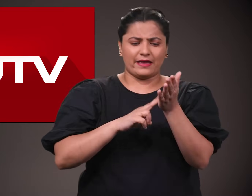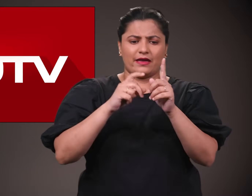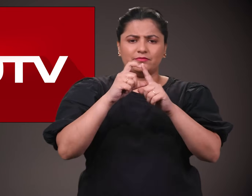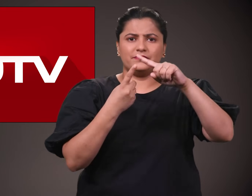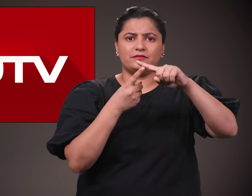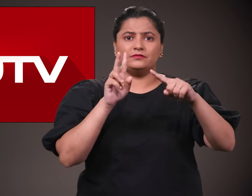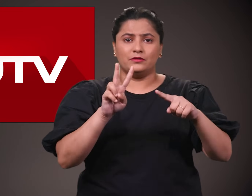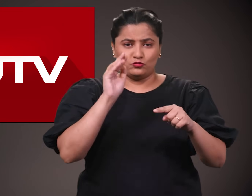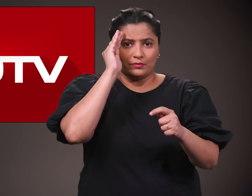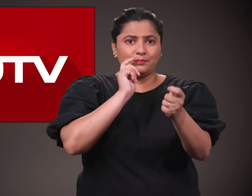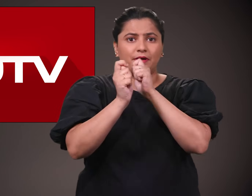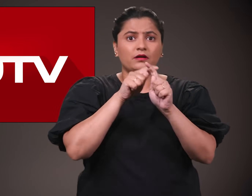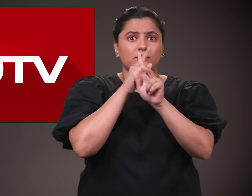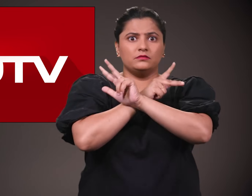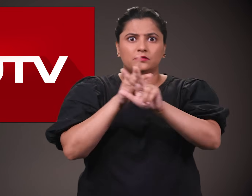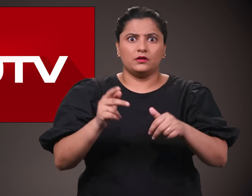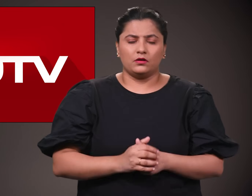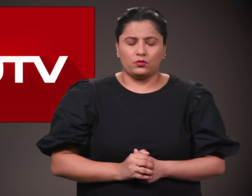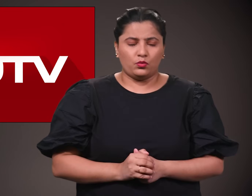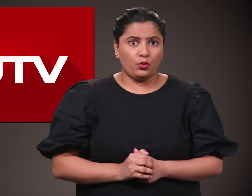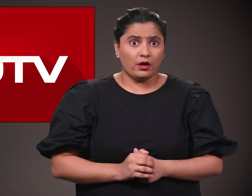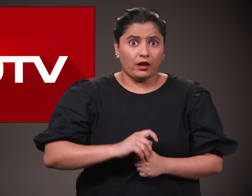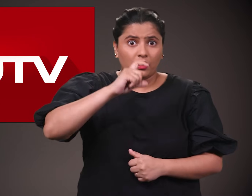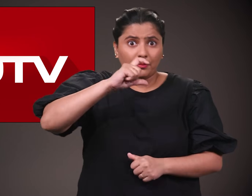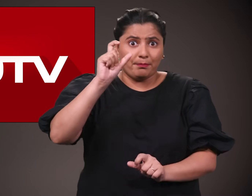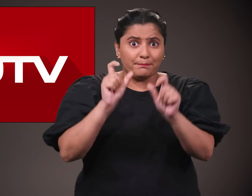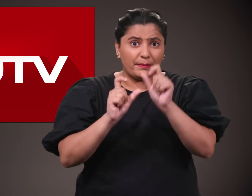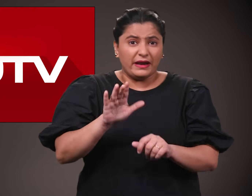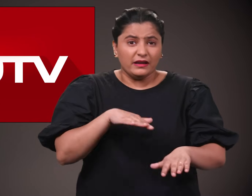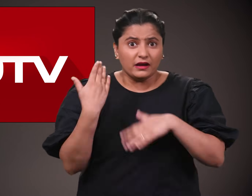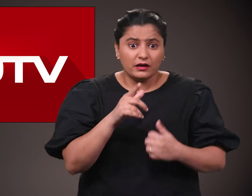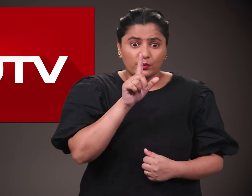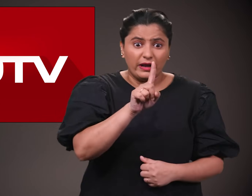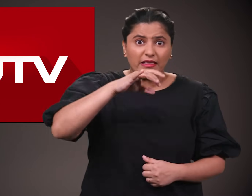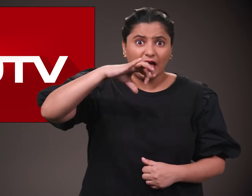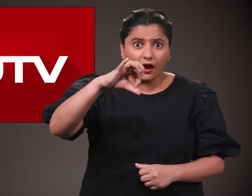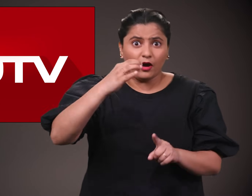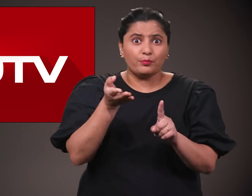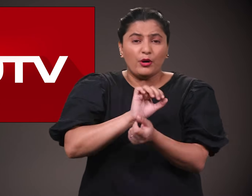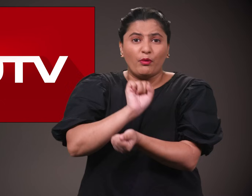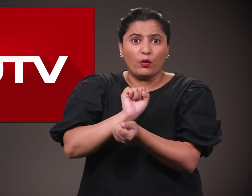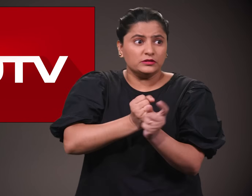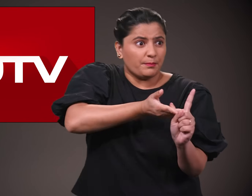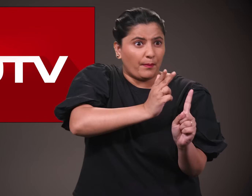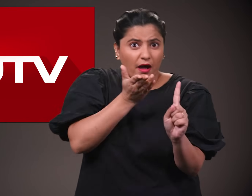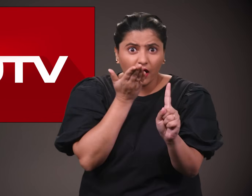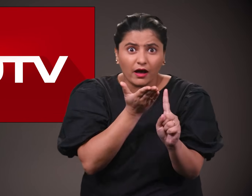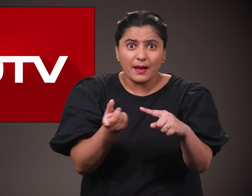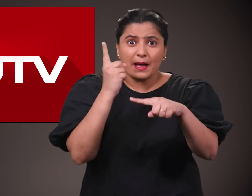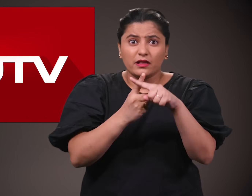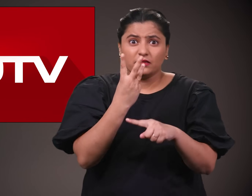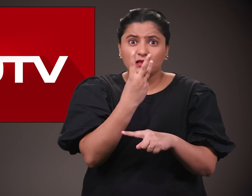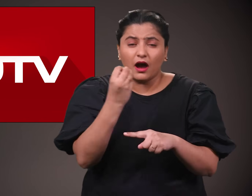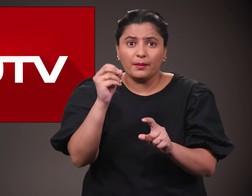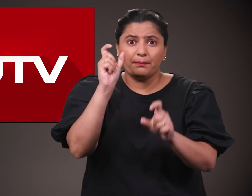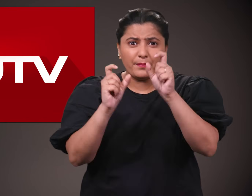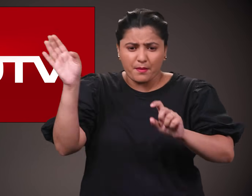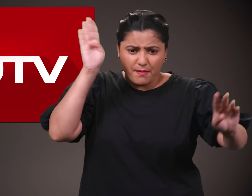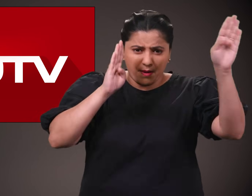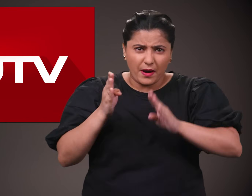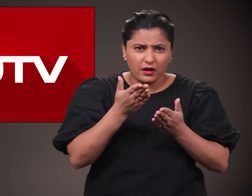When an NDTV report confirmed 19 killed by the police and 300+ injured,